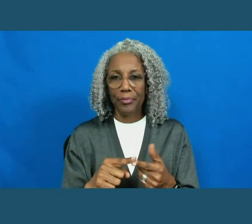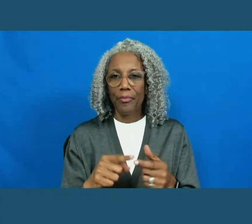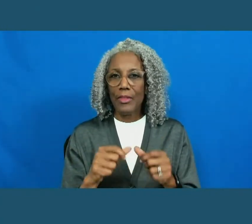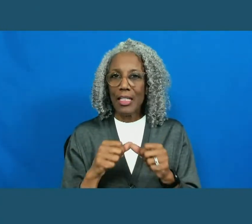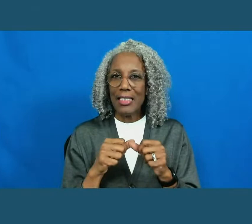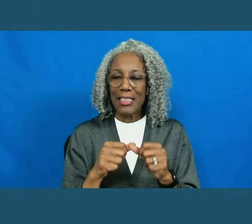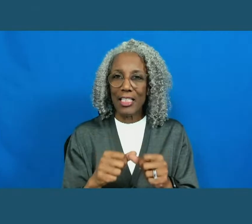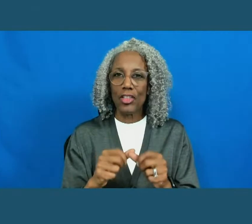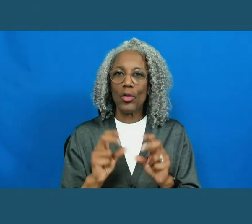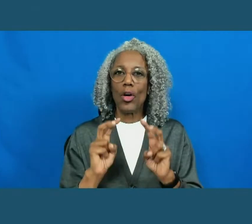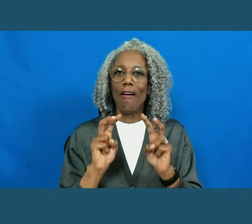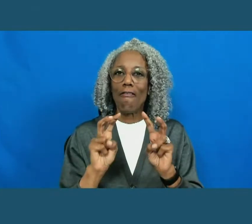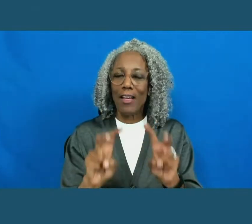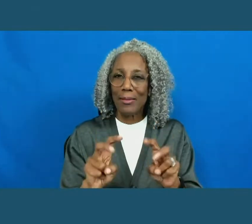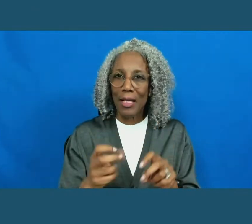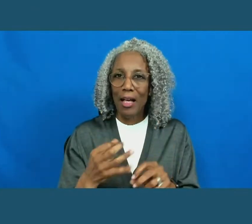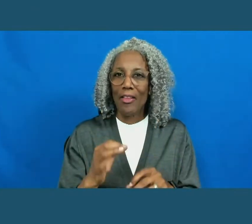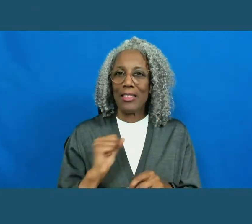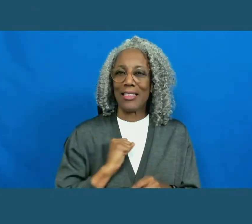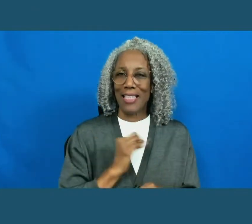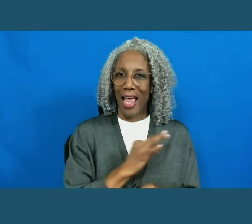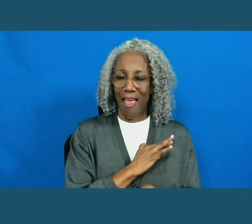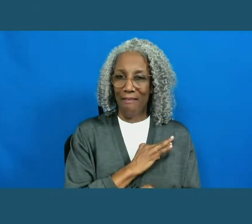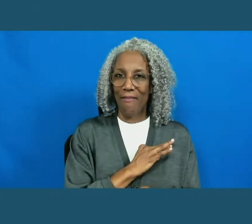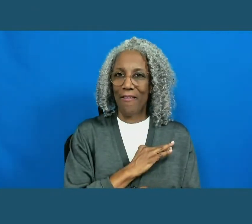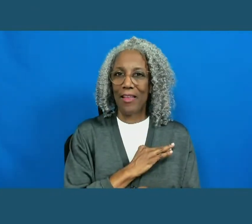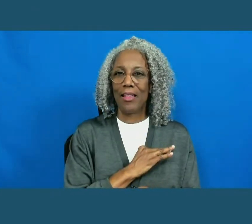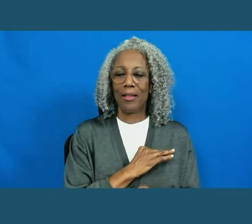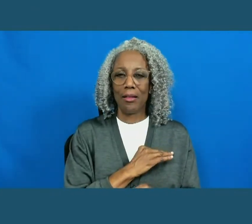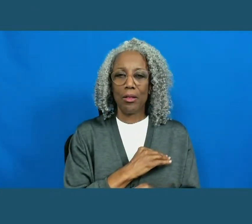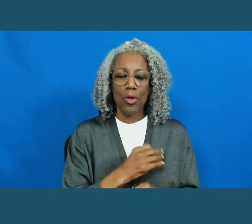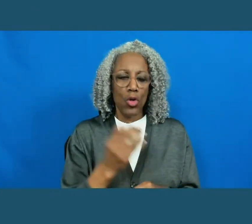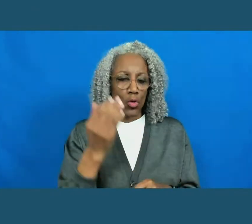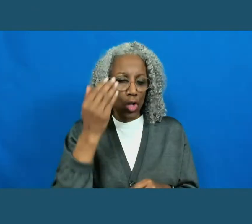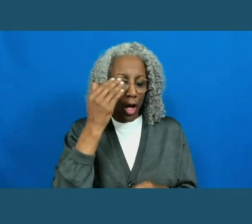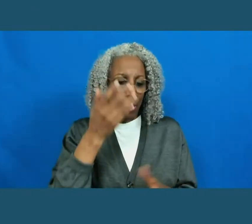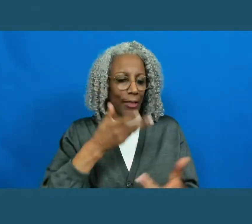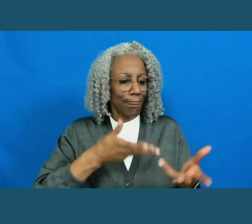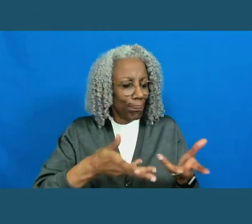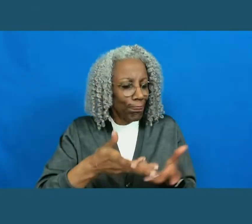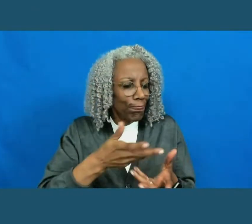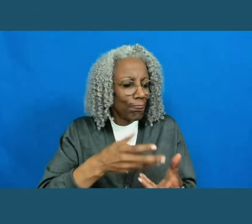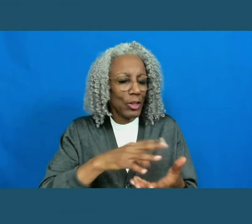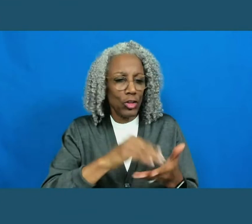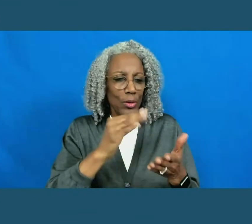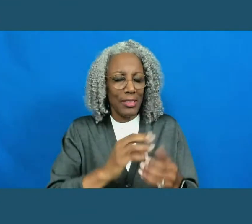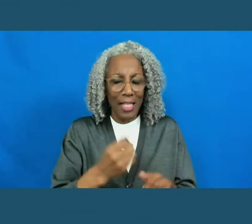second out, say is the continued